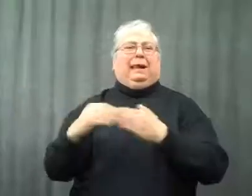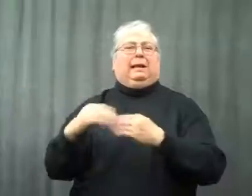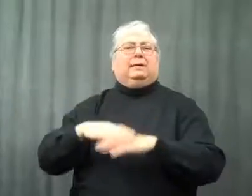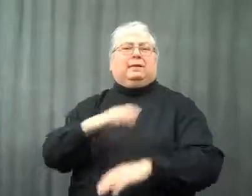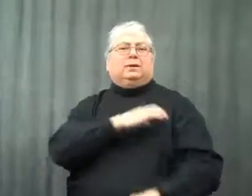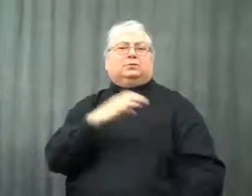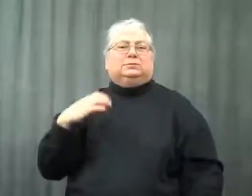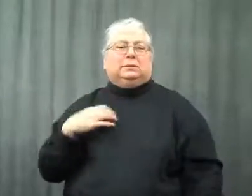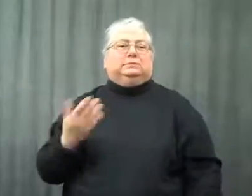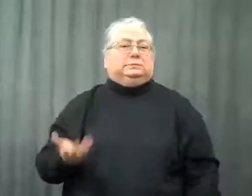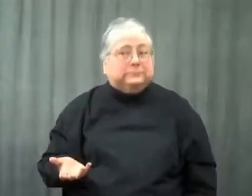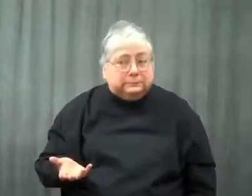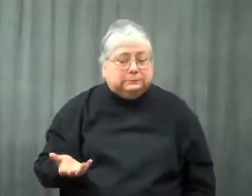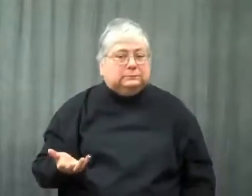is the leader of this council, so....